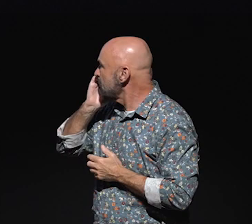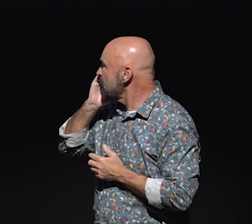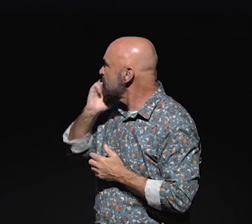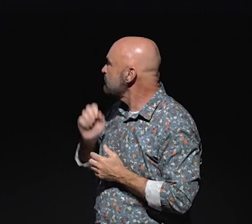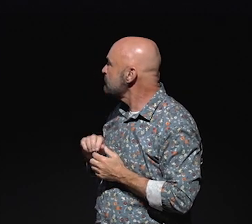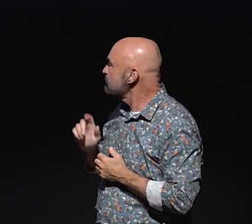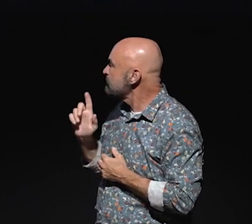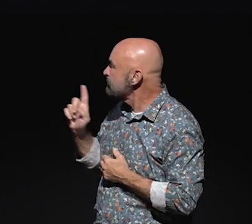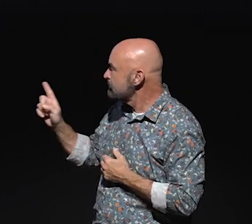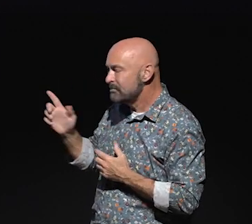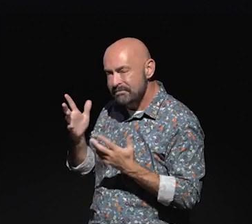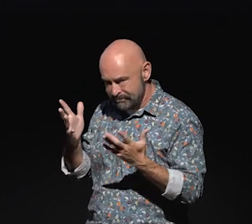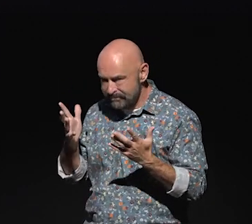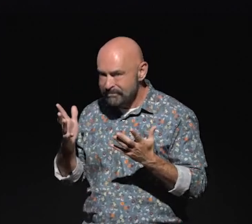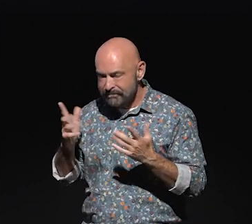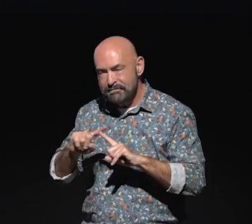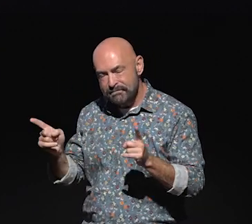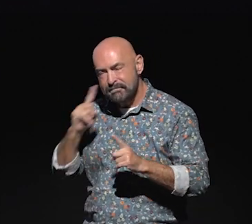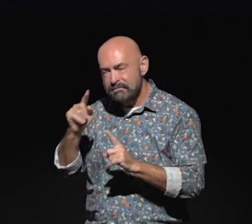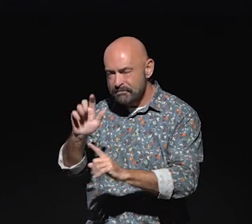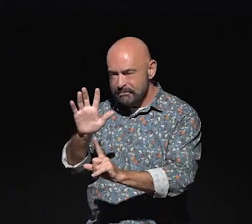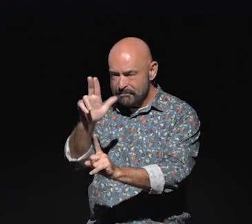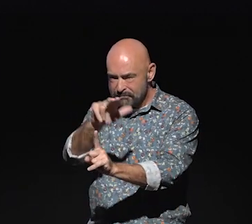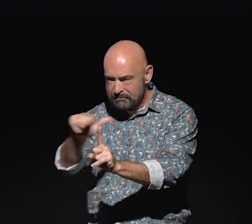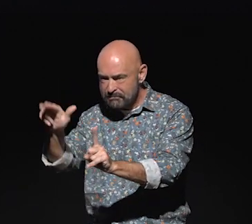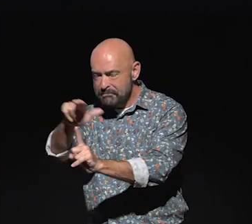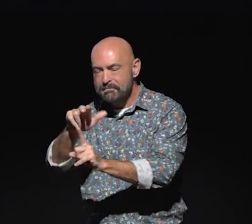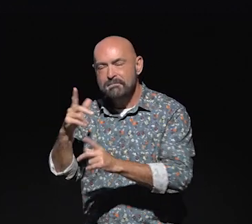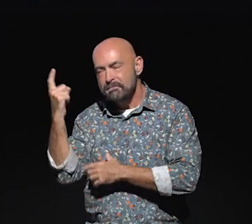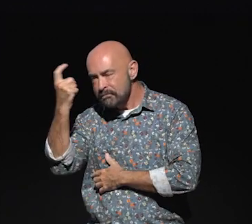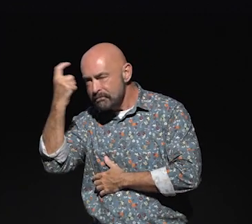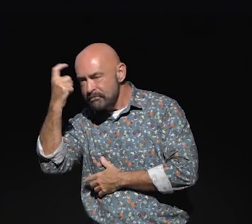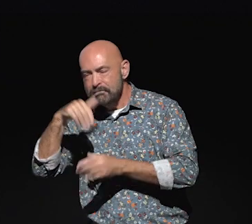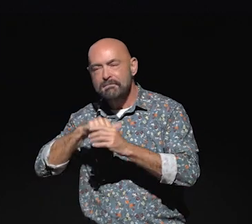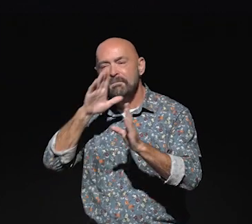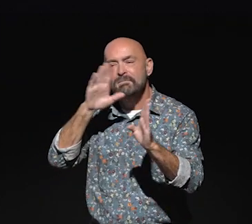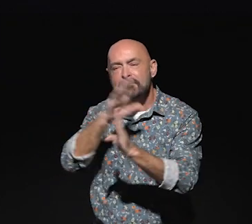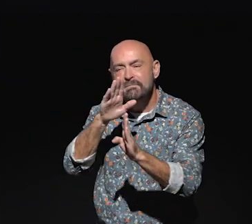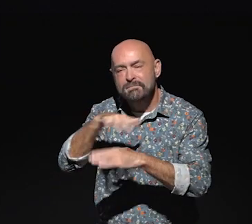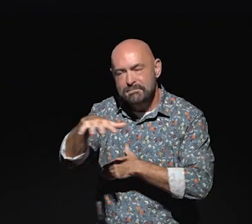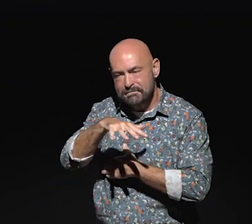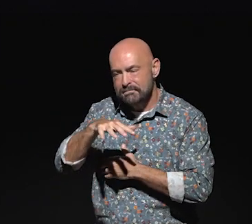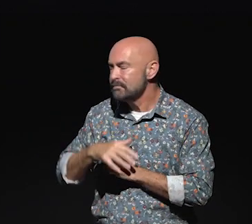whereas, here, he is painting her thinking in the privacy of her house,